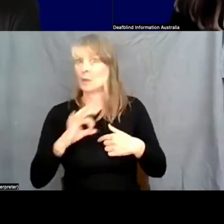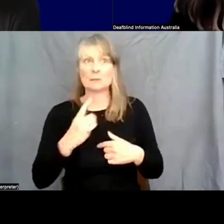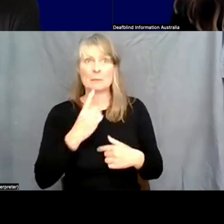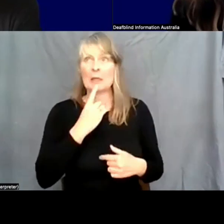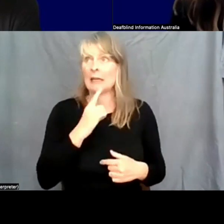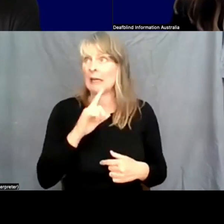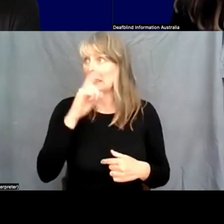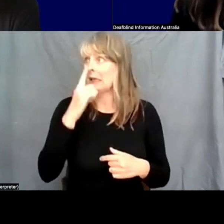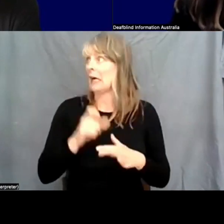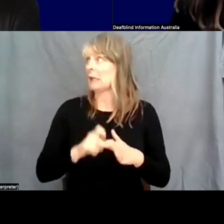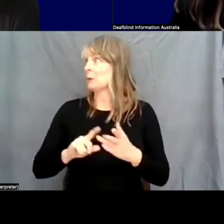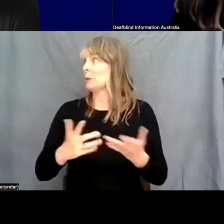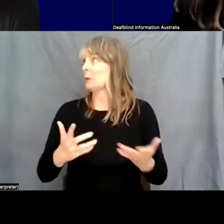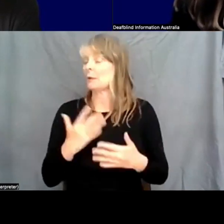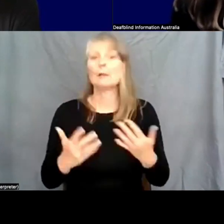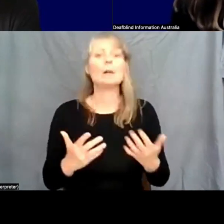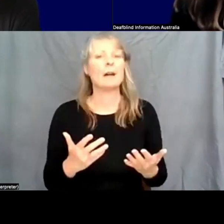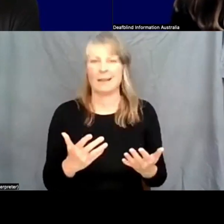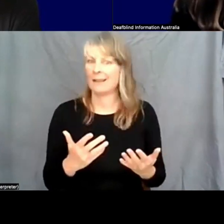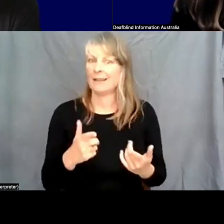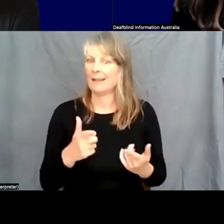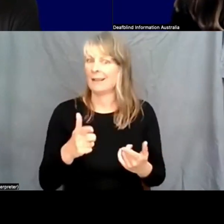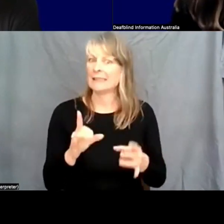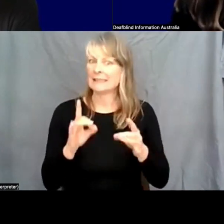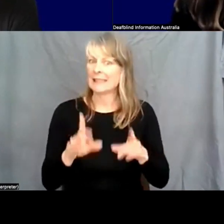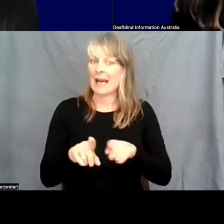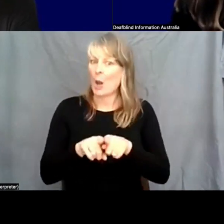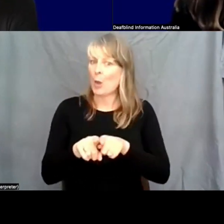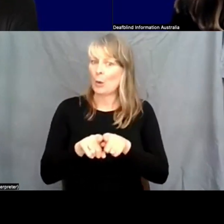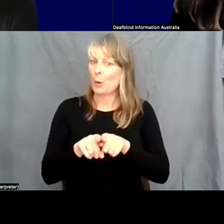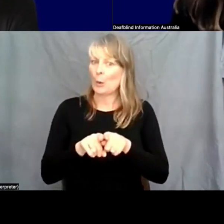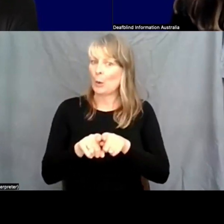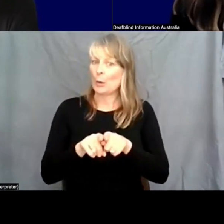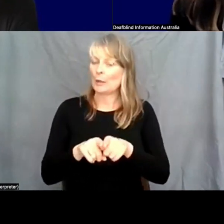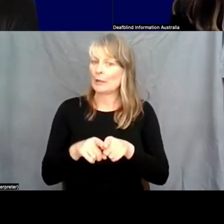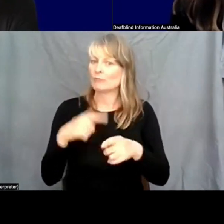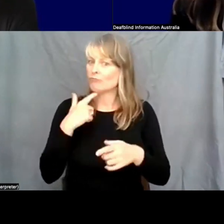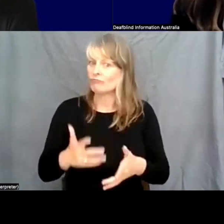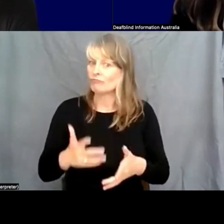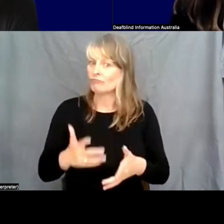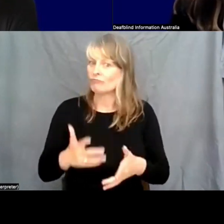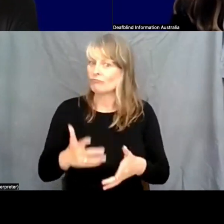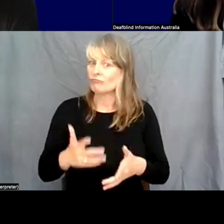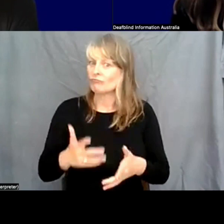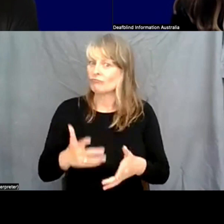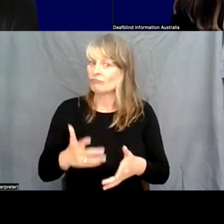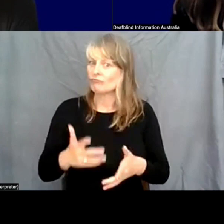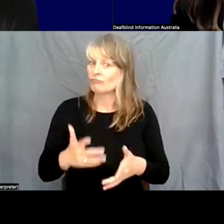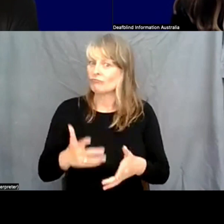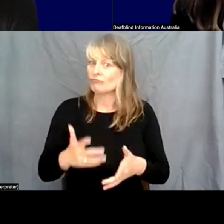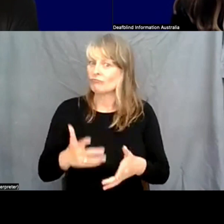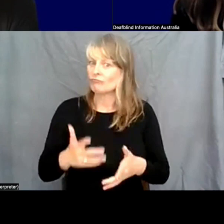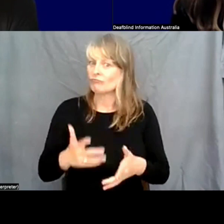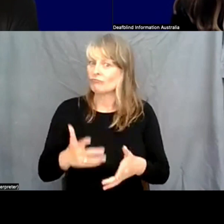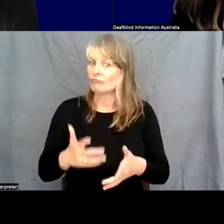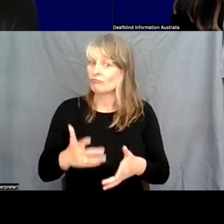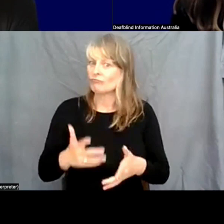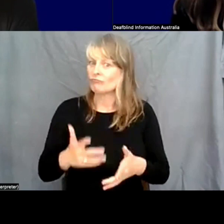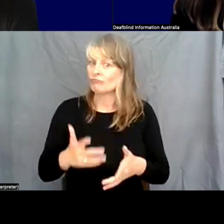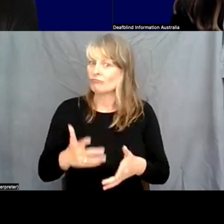the path of learning this stuff and having a go. I just see all too often people scared of getting it wrong so